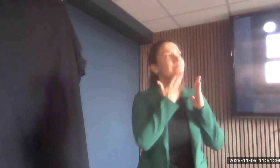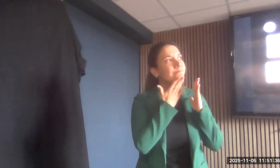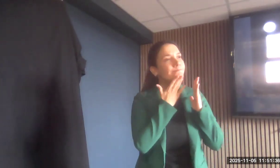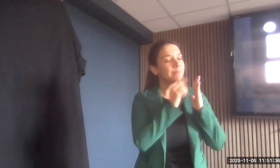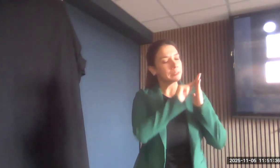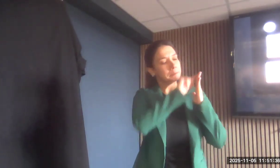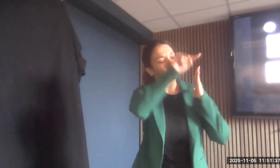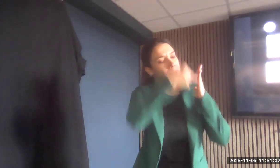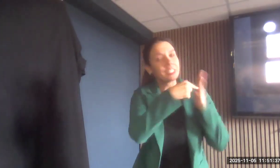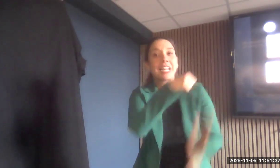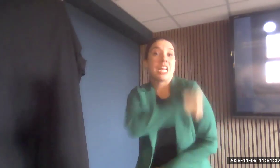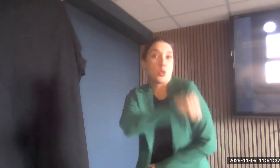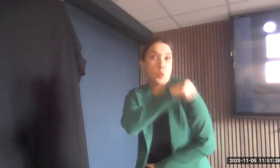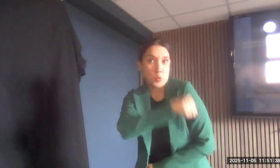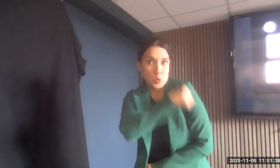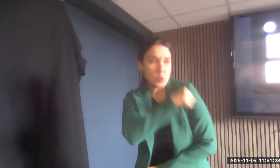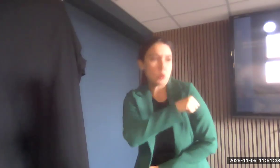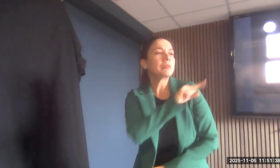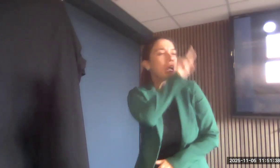older sign. I always use this sign that's more commonly used now.